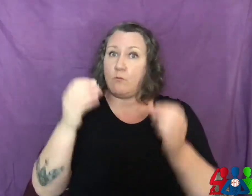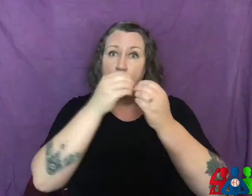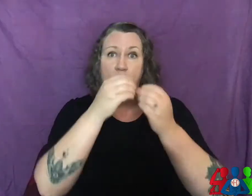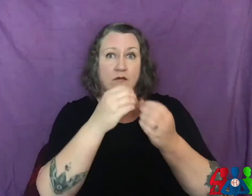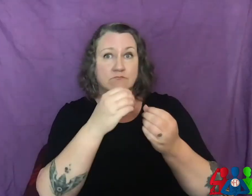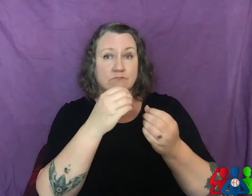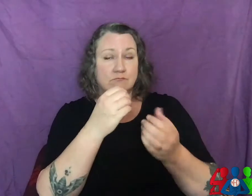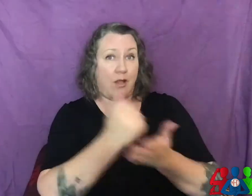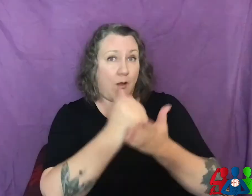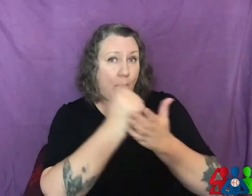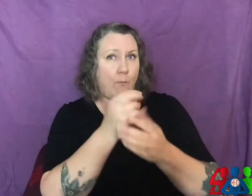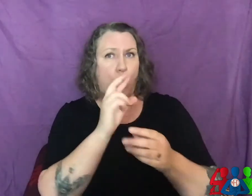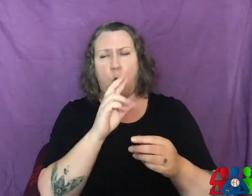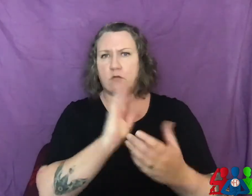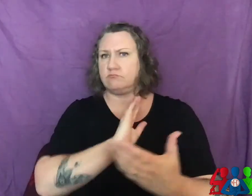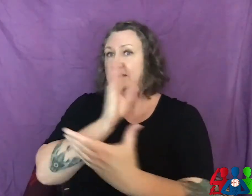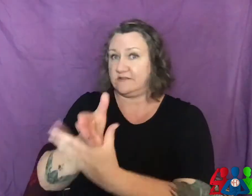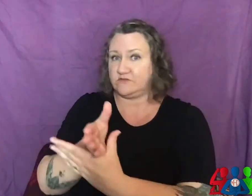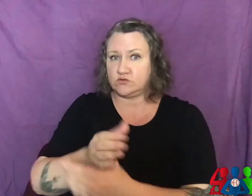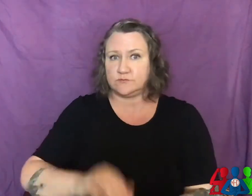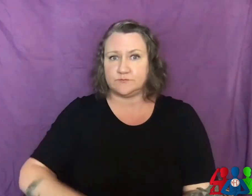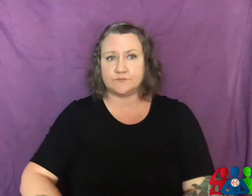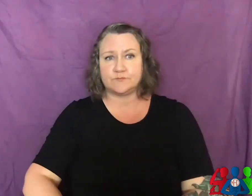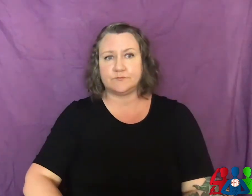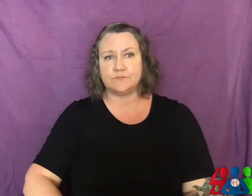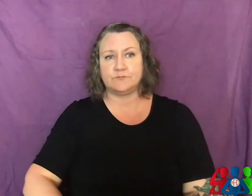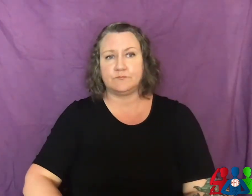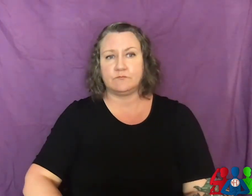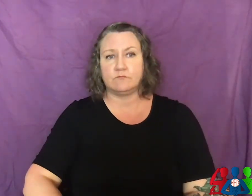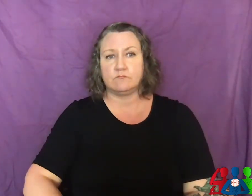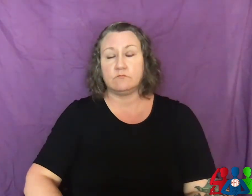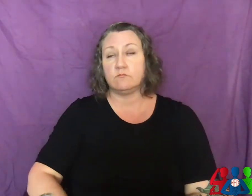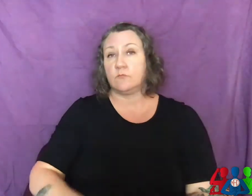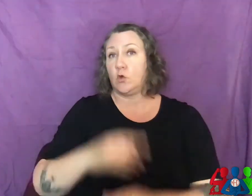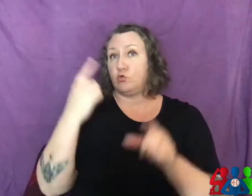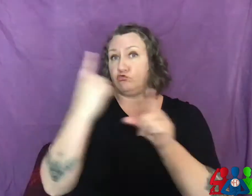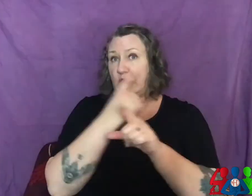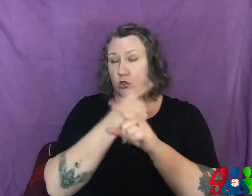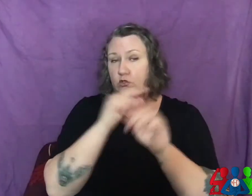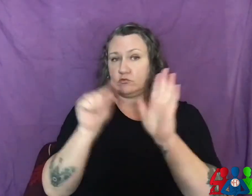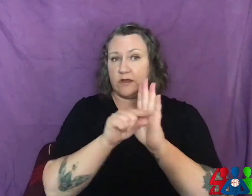help students who may be struggling for you to identify them and intervene, if